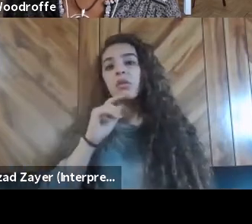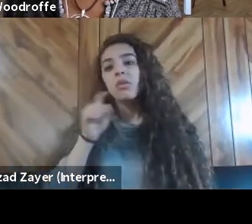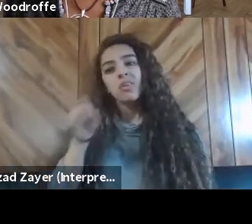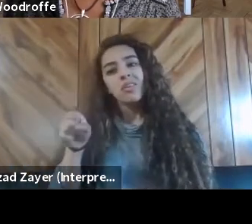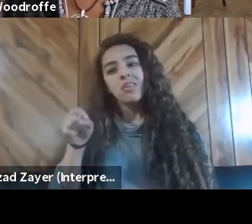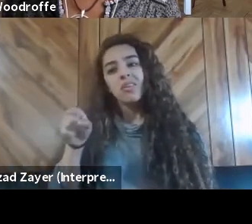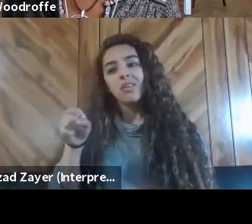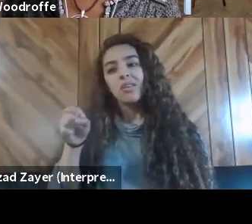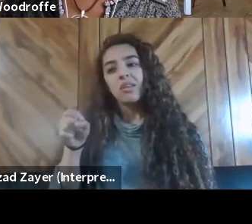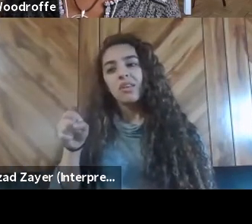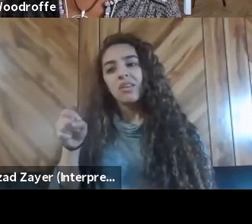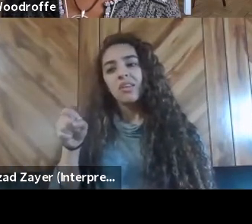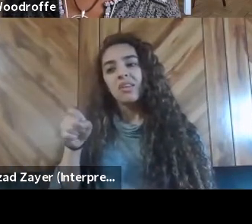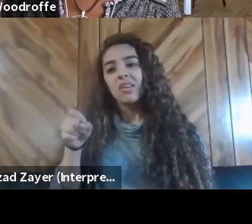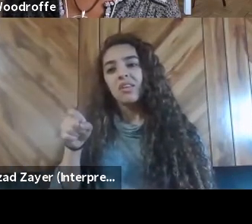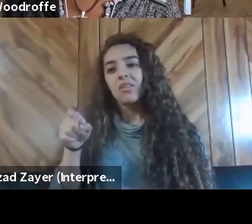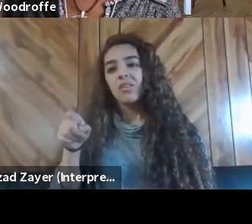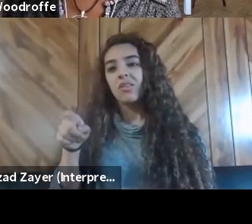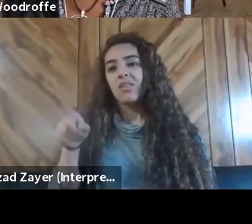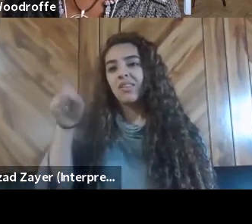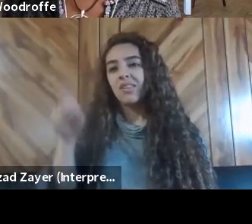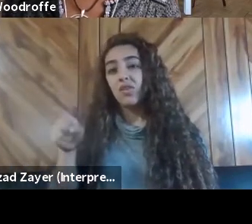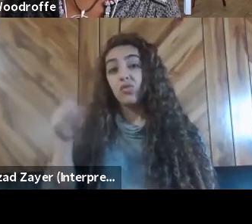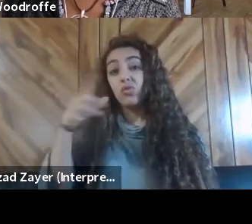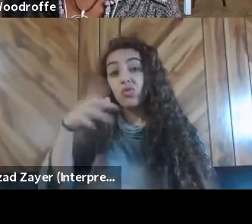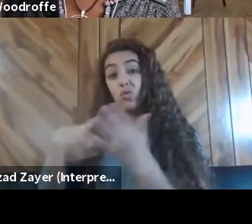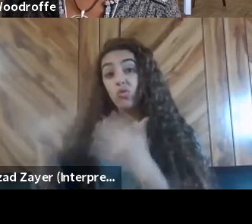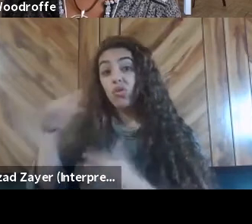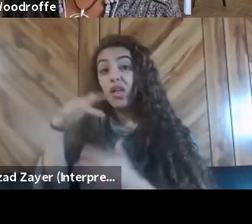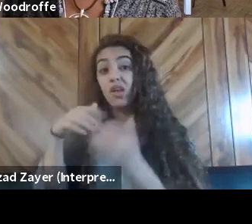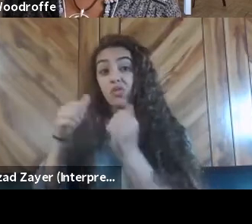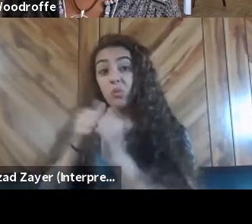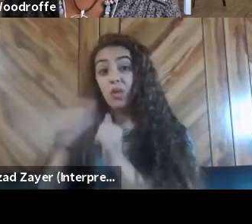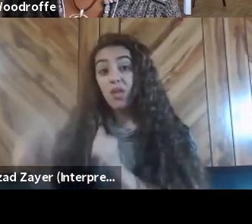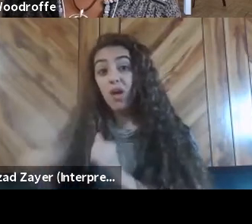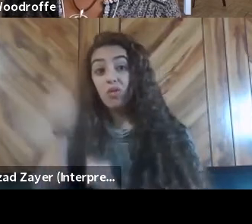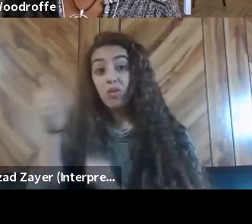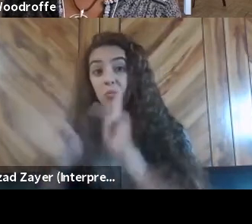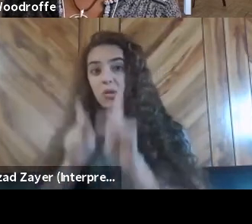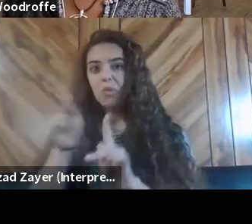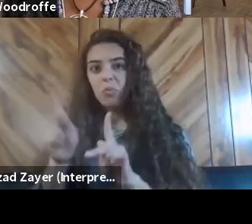others became so much more important. I'm glad to hear you